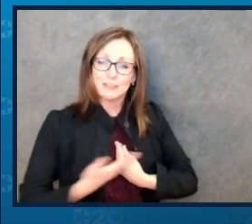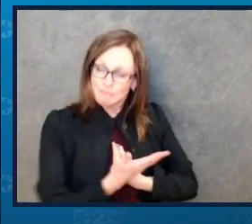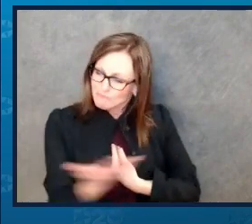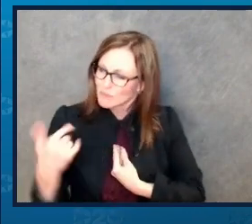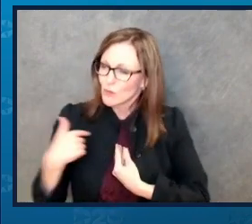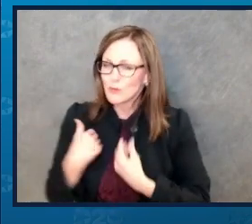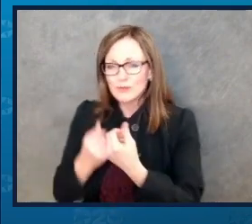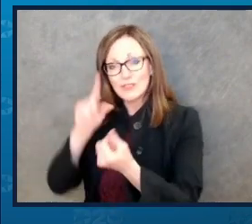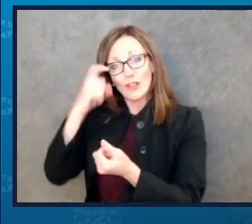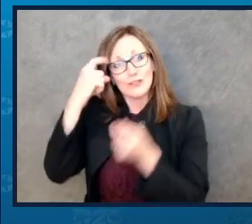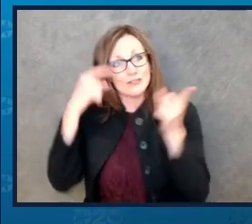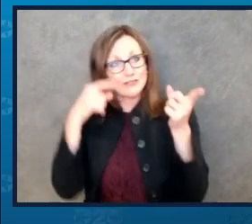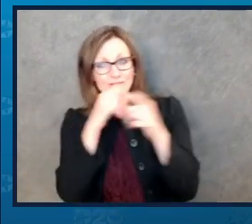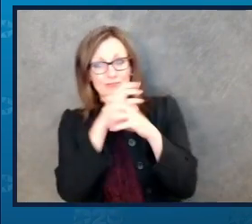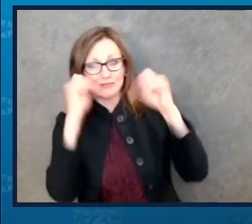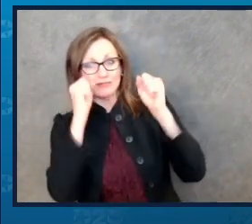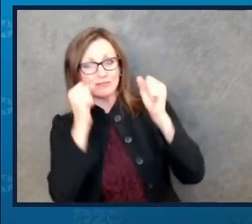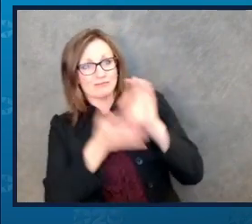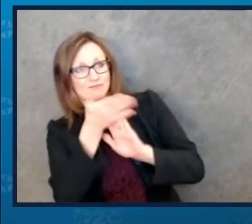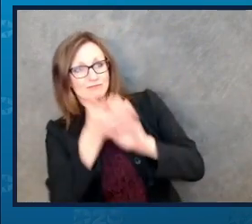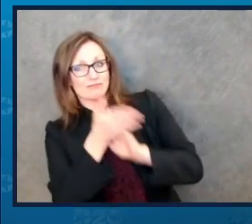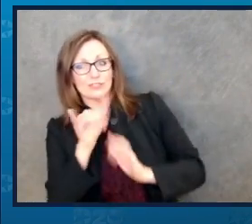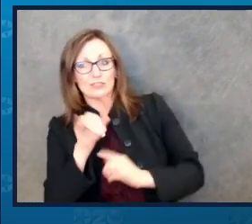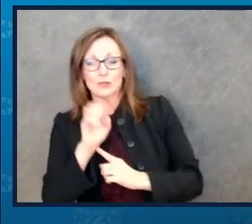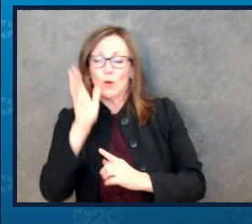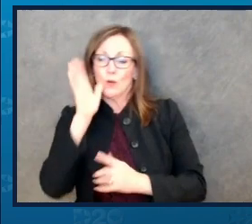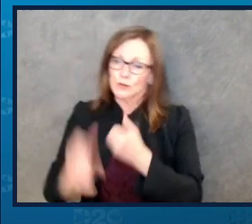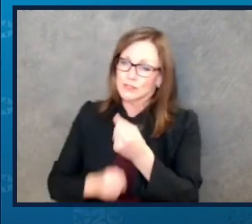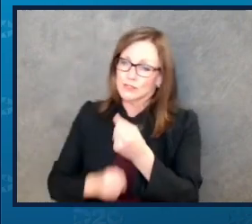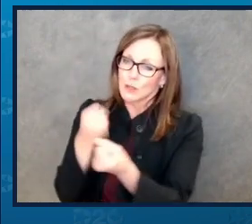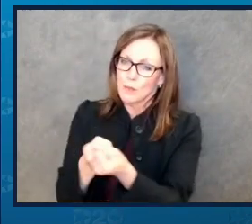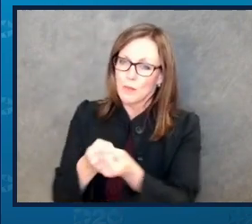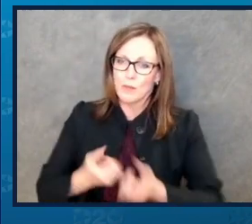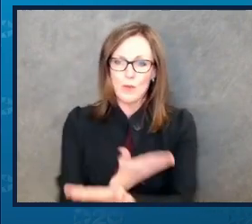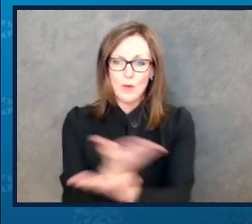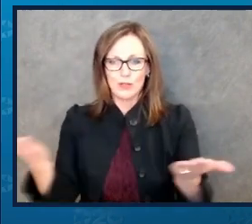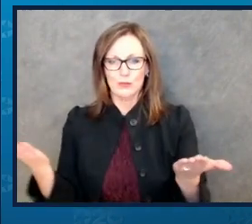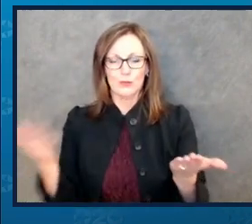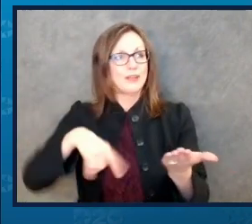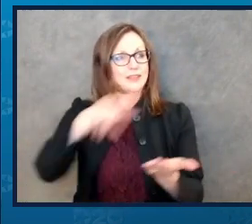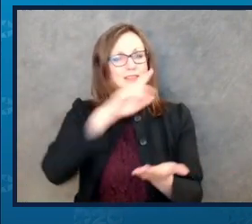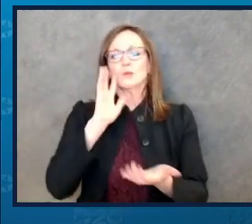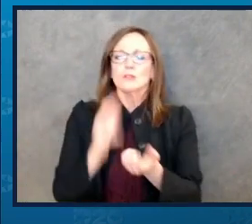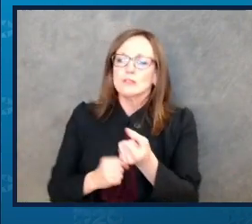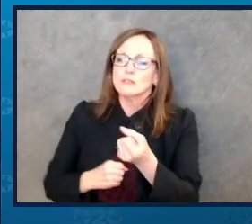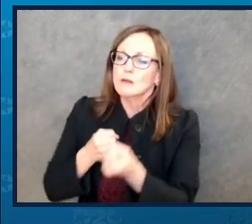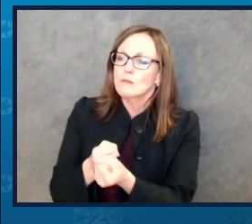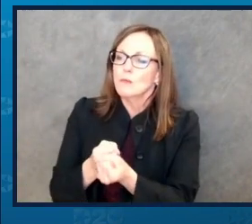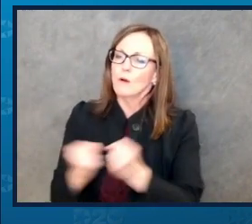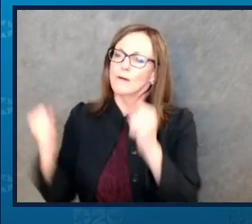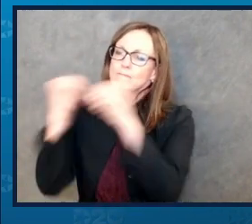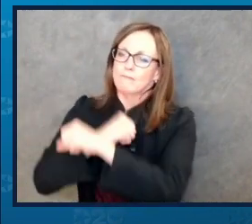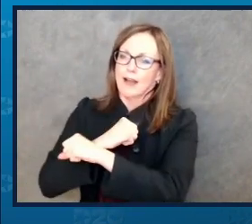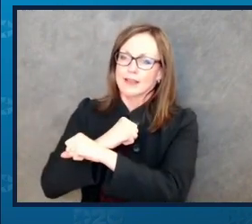GUN VIOLENCE, A SAFER AMERICA IS